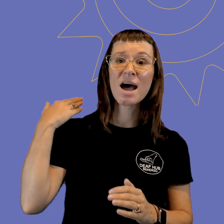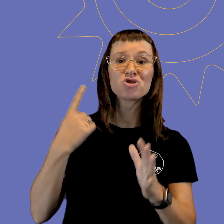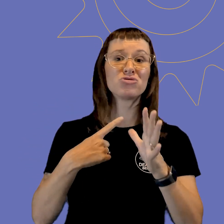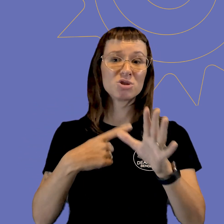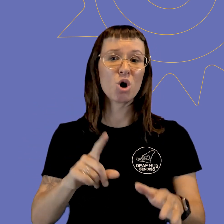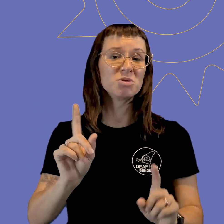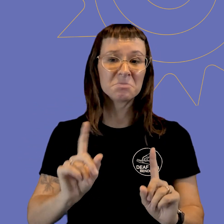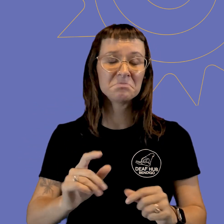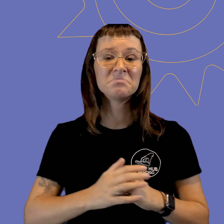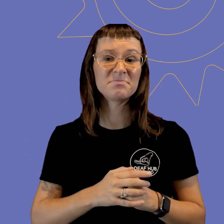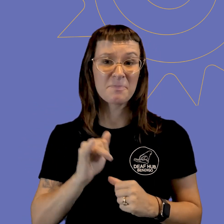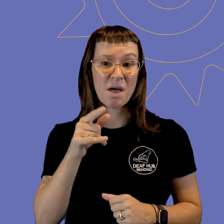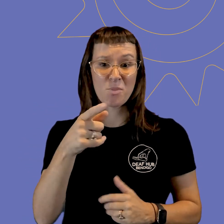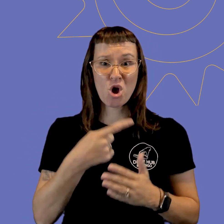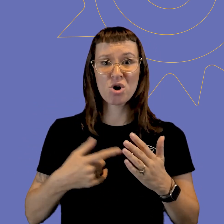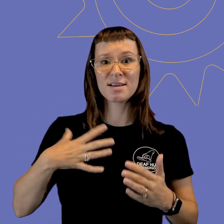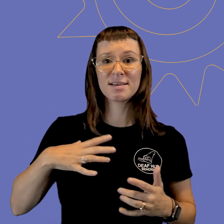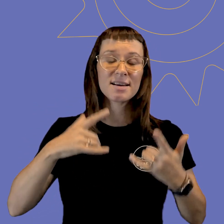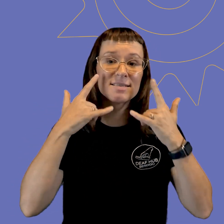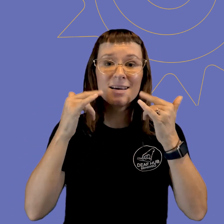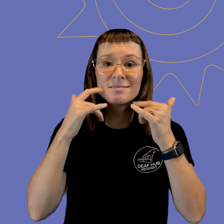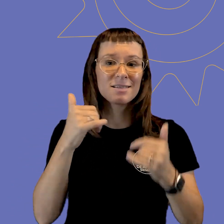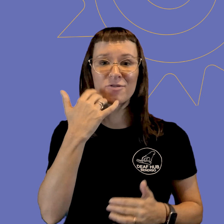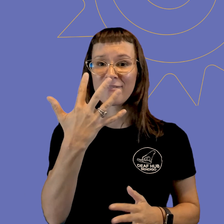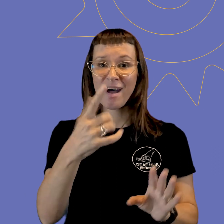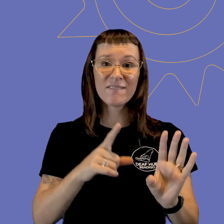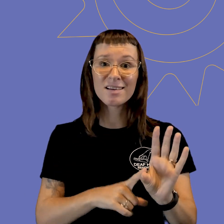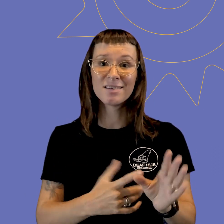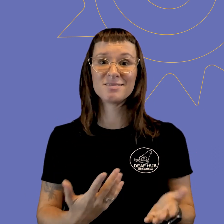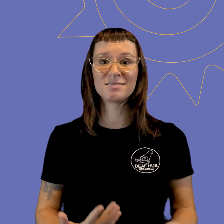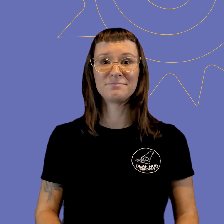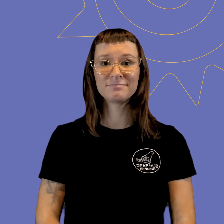your cervical screening test is usually only required just once every five years.